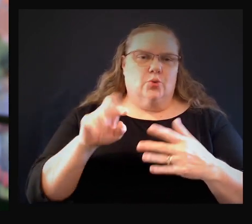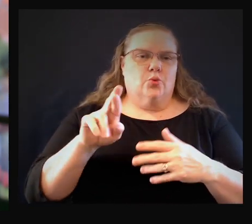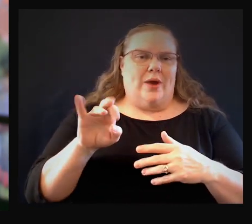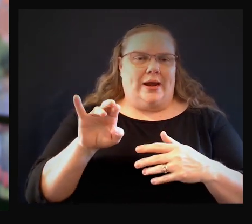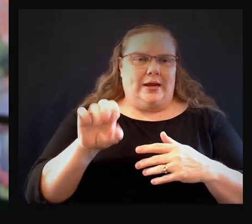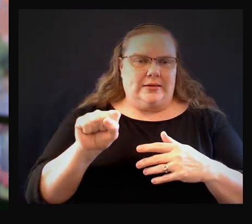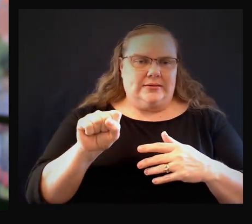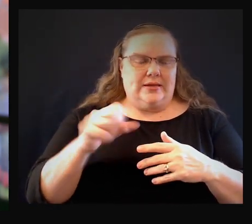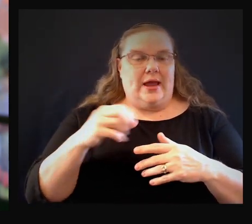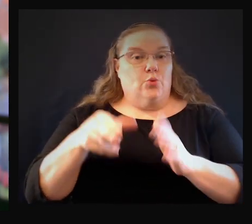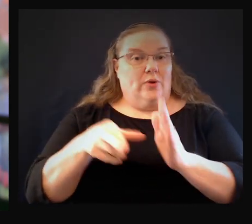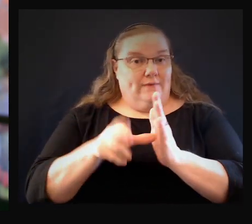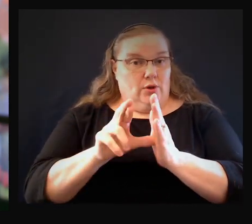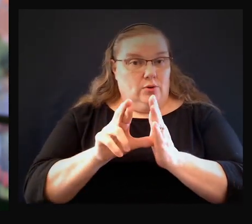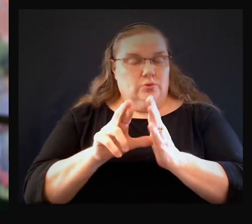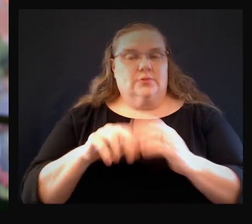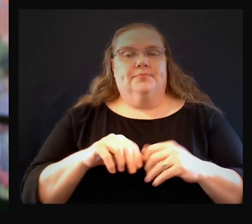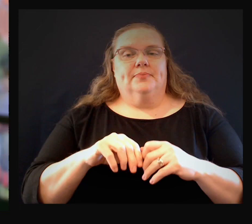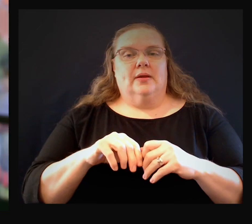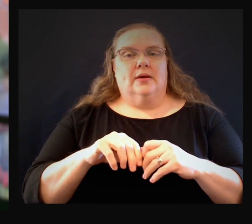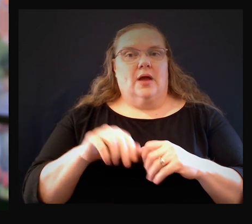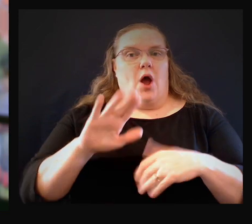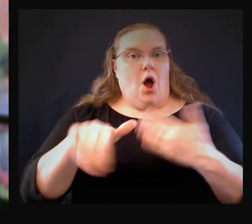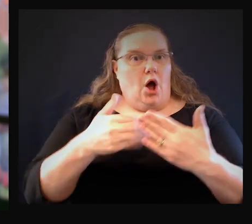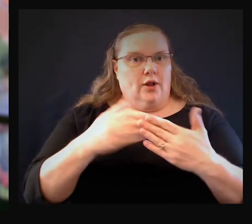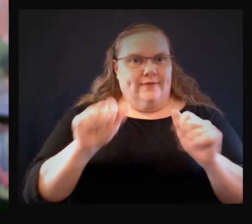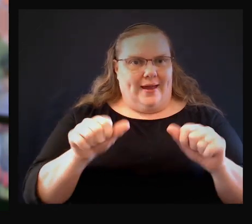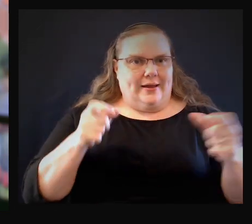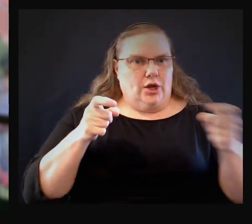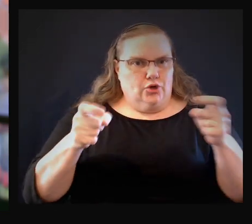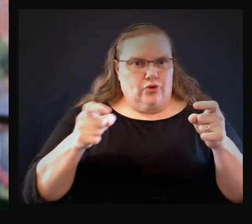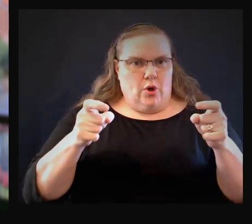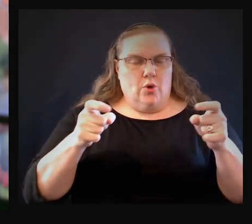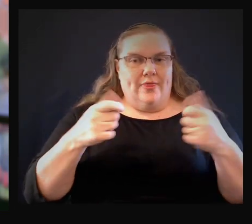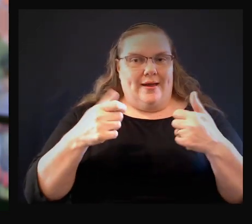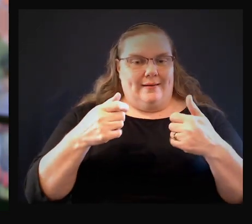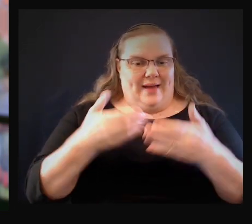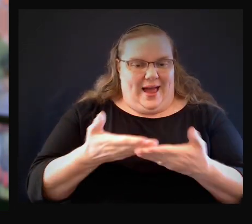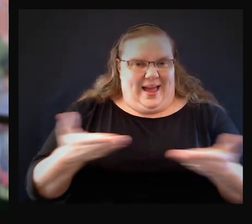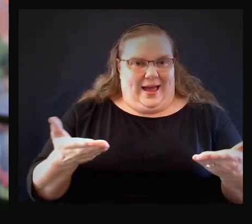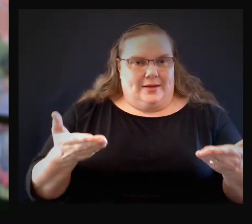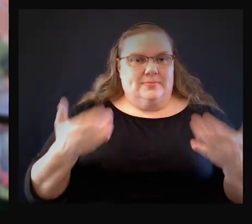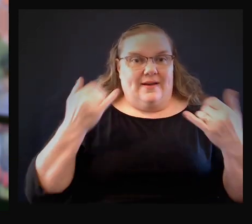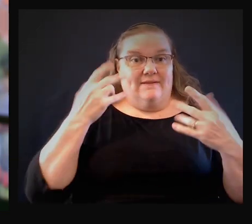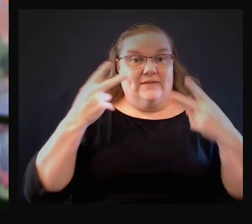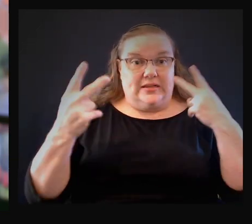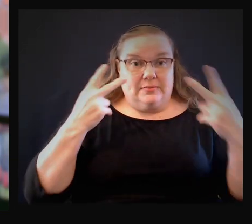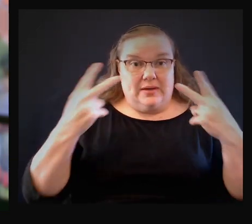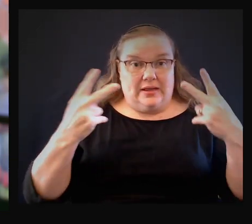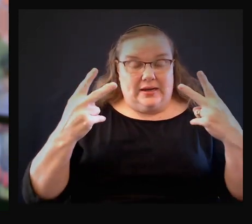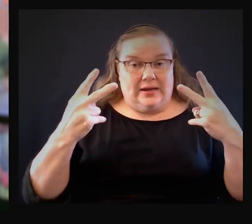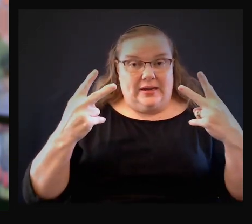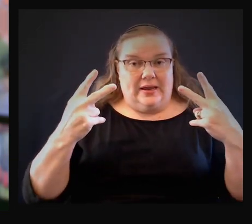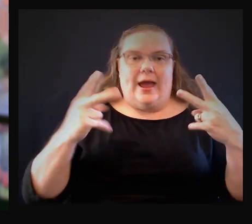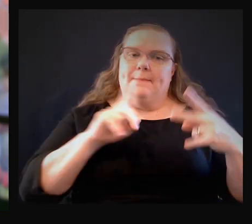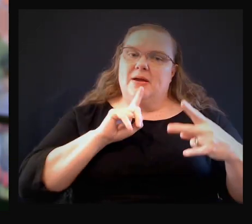as well as moderation states. All of this can help control items' visibility to help curate your game's Catalog, and ensure the best content